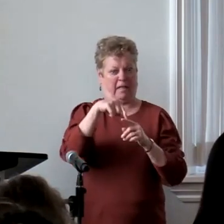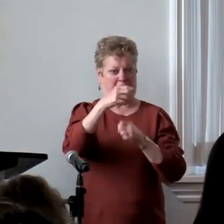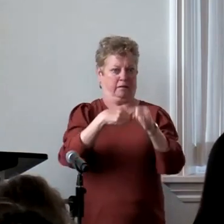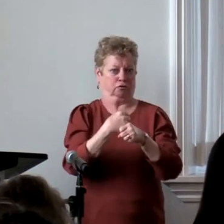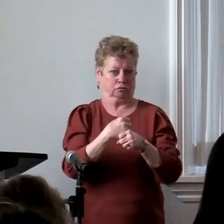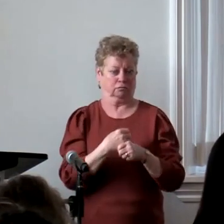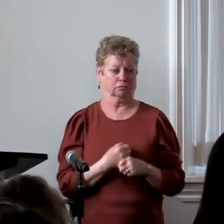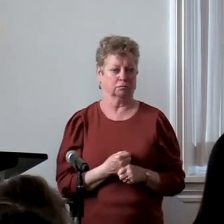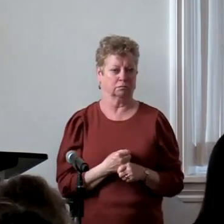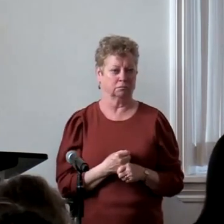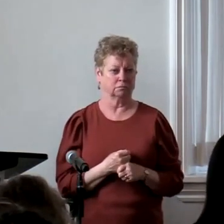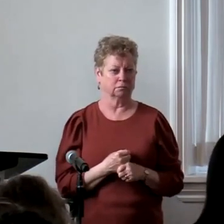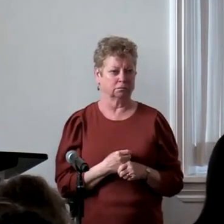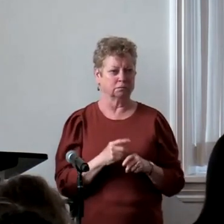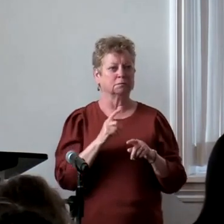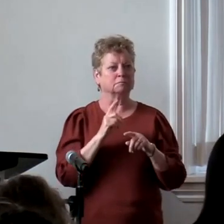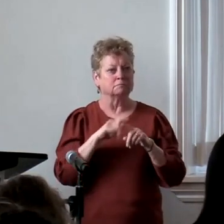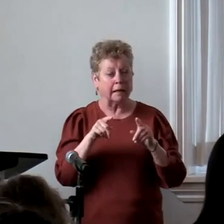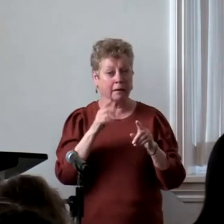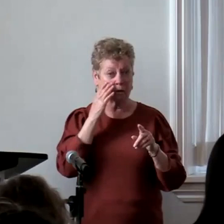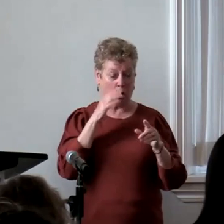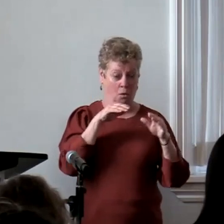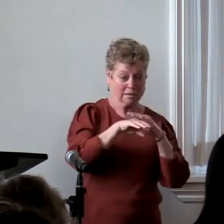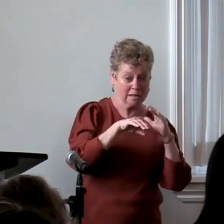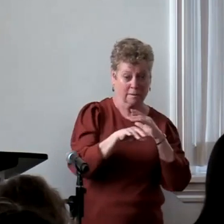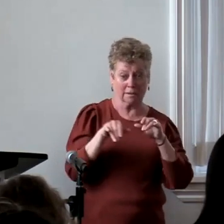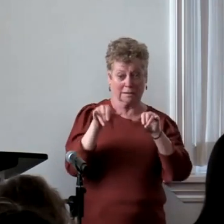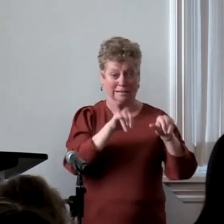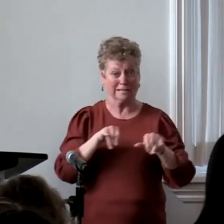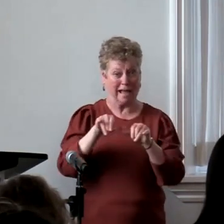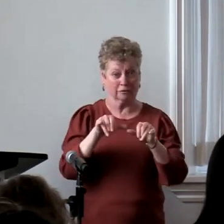But there are many pathways to accessibility and standards is just one of those.